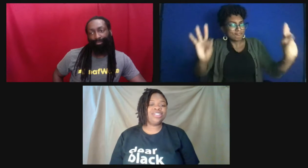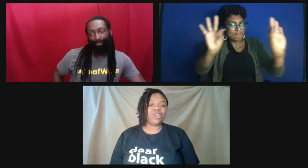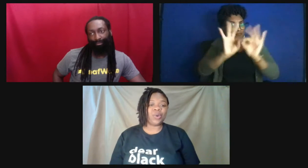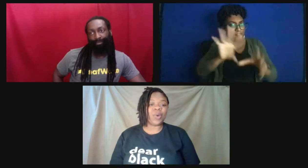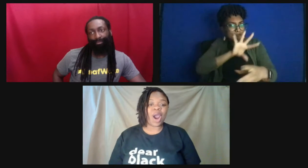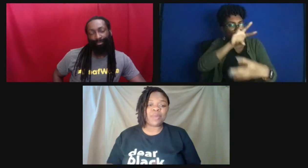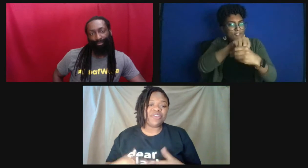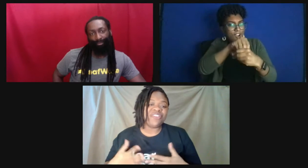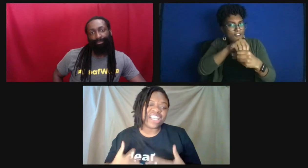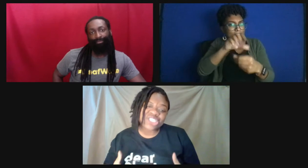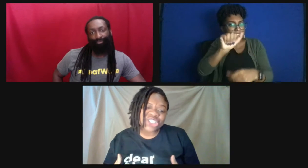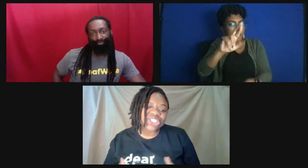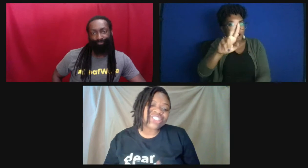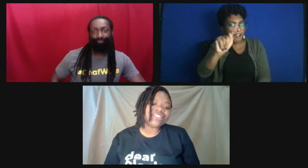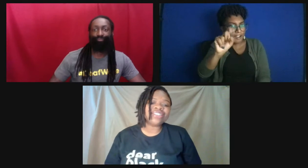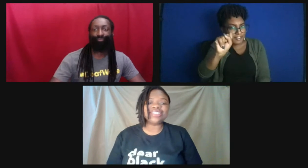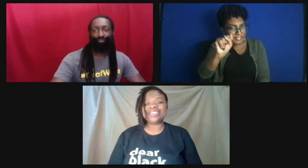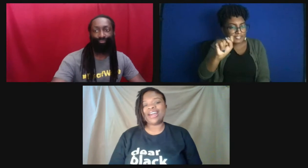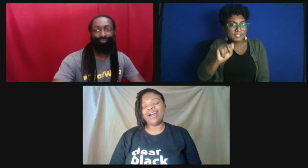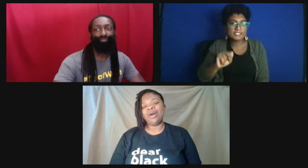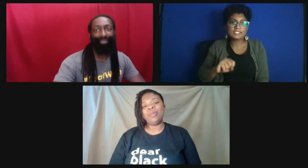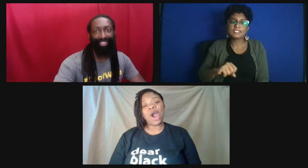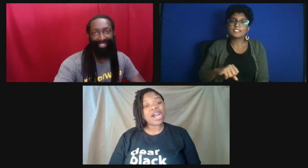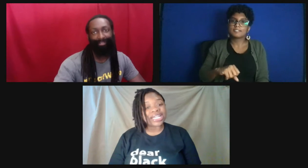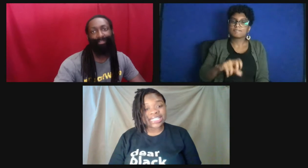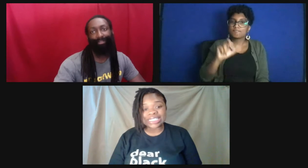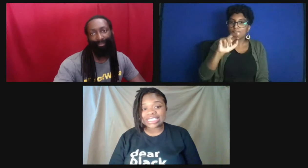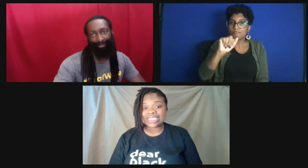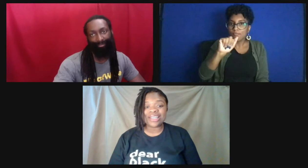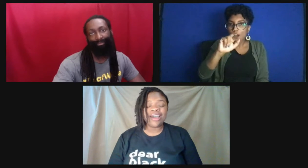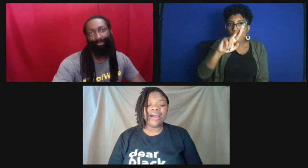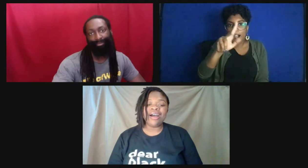As you know, art professionals, artists,